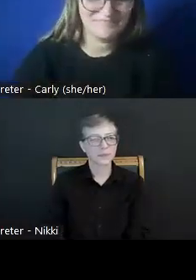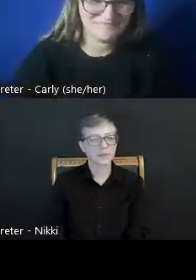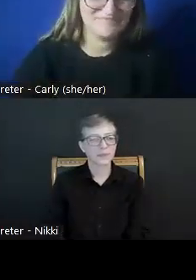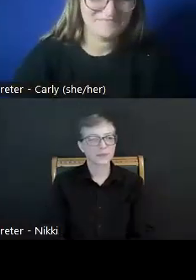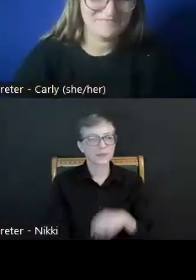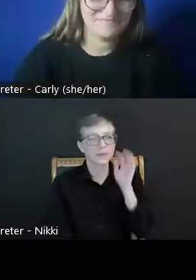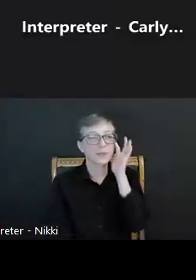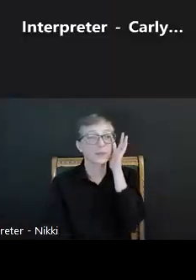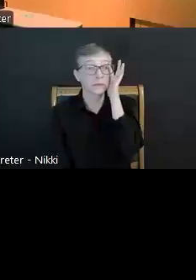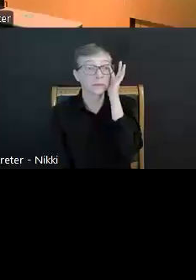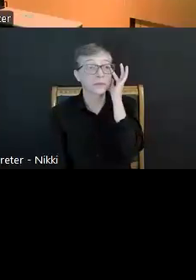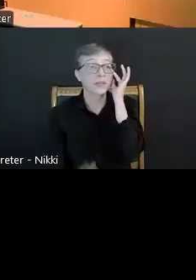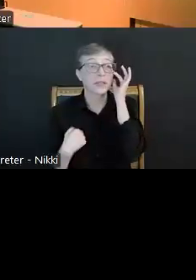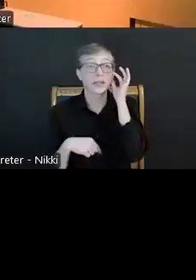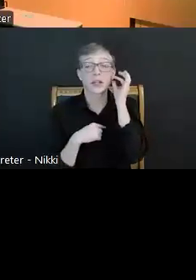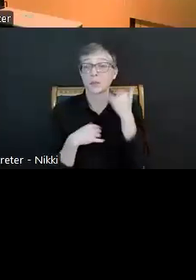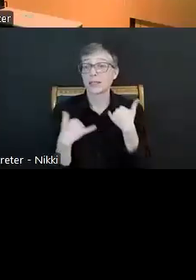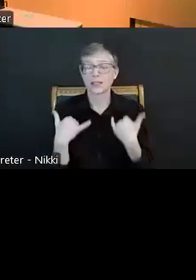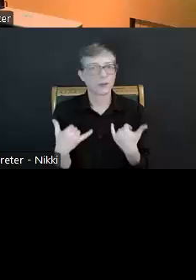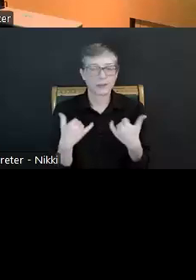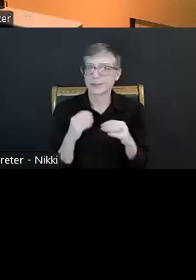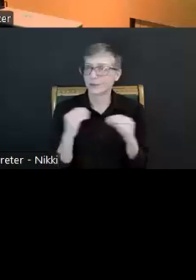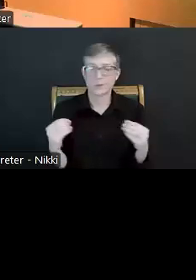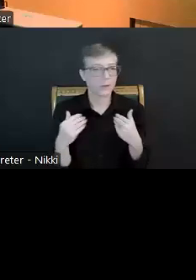we do not currently have a provider for medication management but we utilize